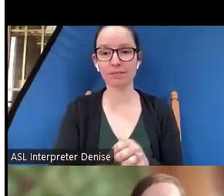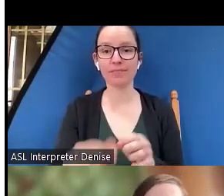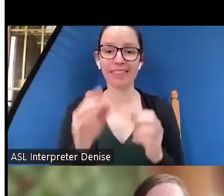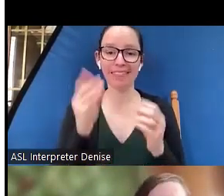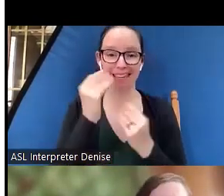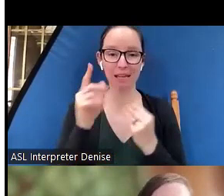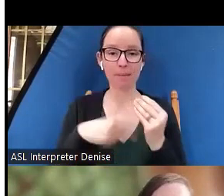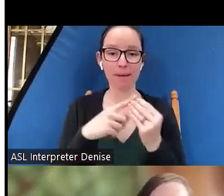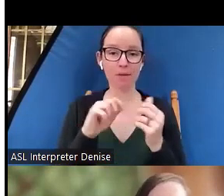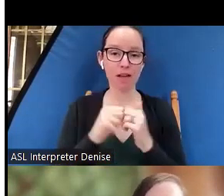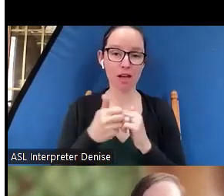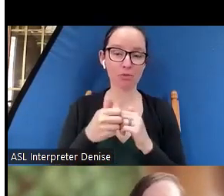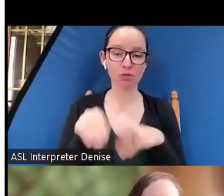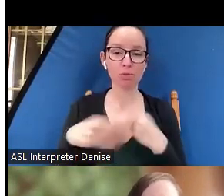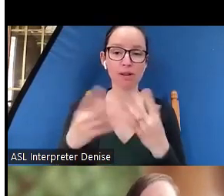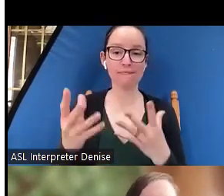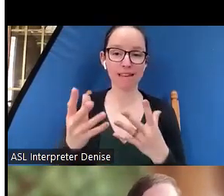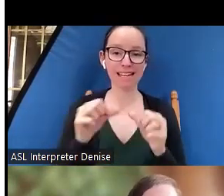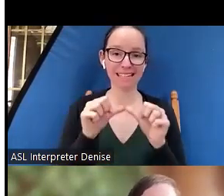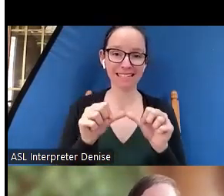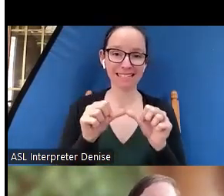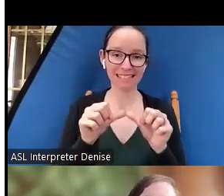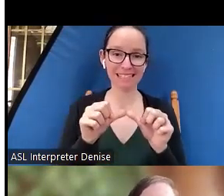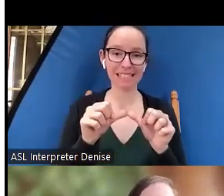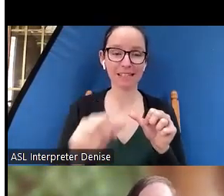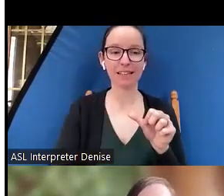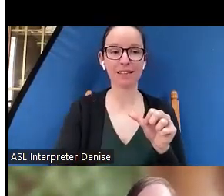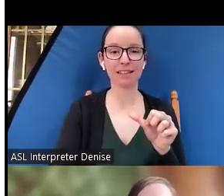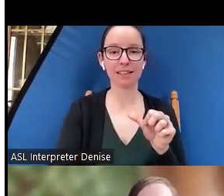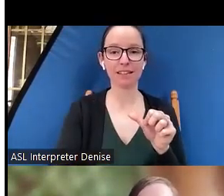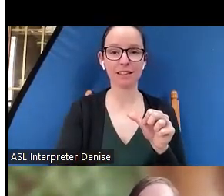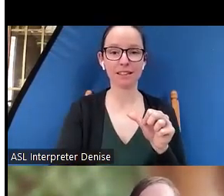complex, adaptive large projects with Advisory Board meetings,